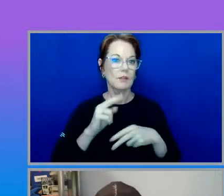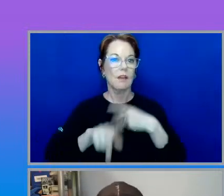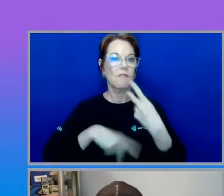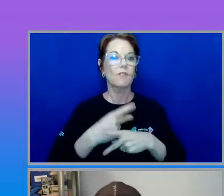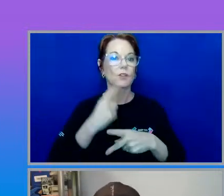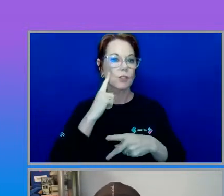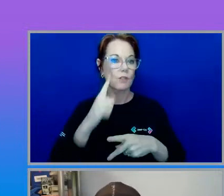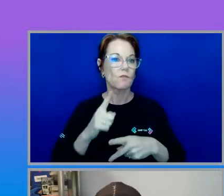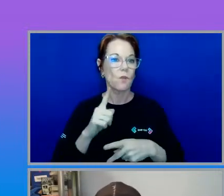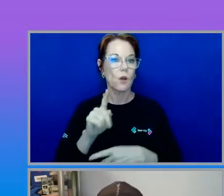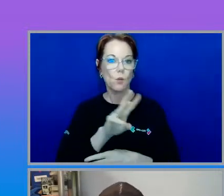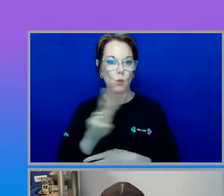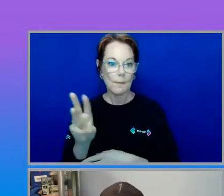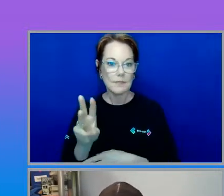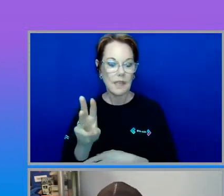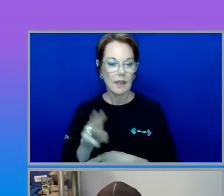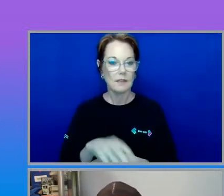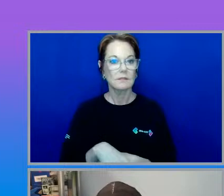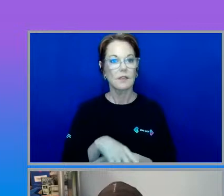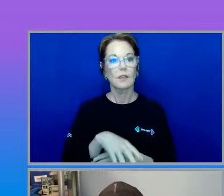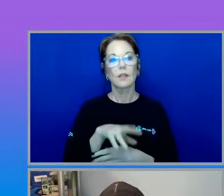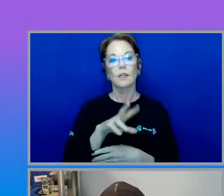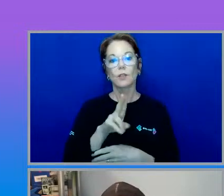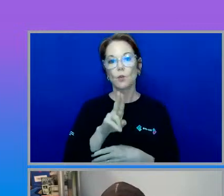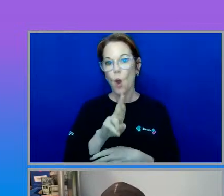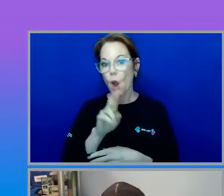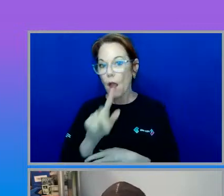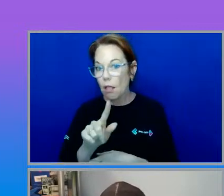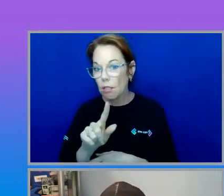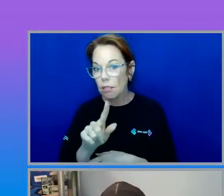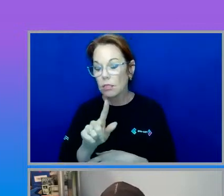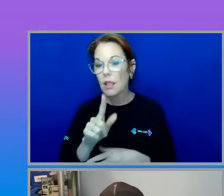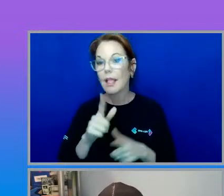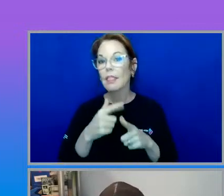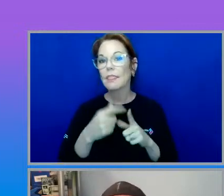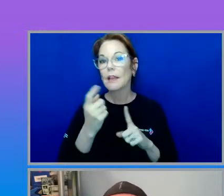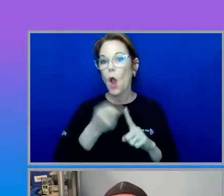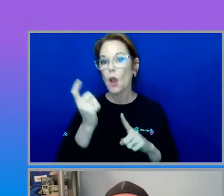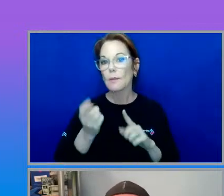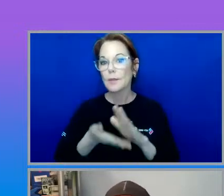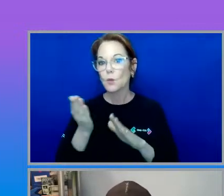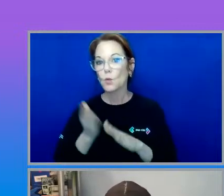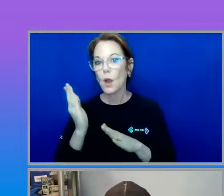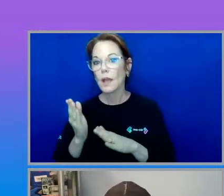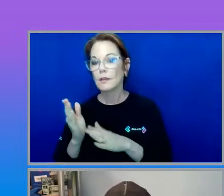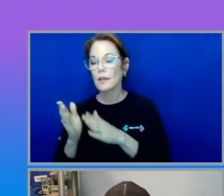Make that version accessible via your URL, and then automatically